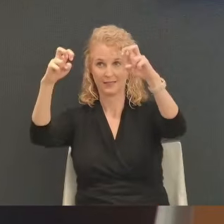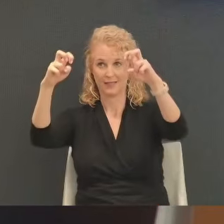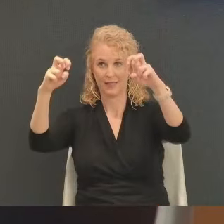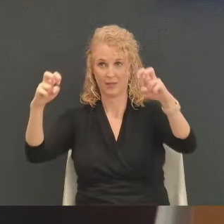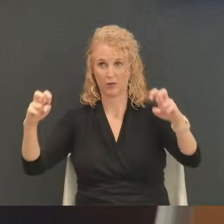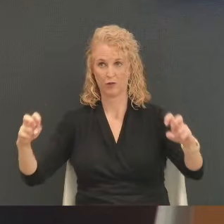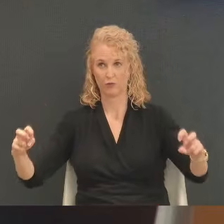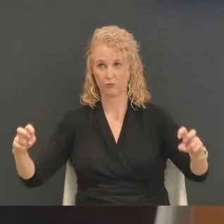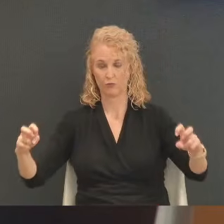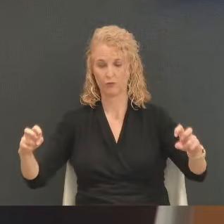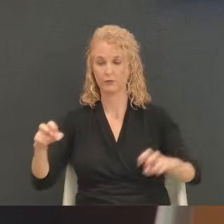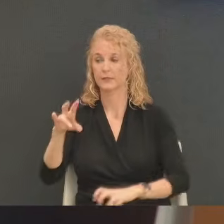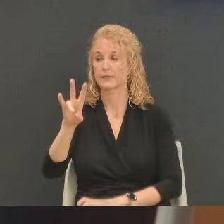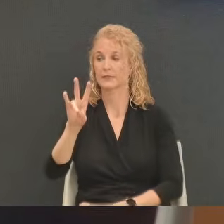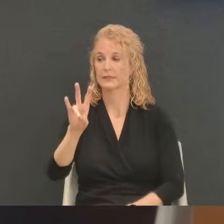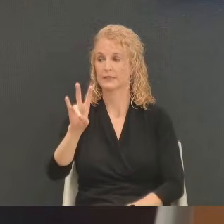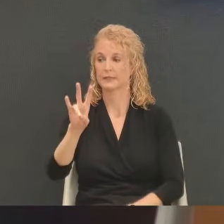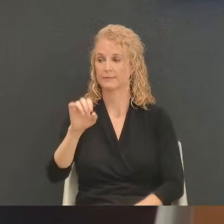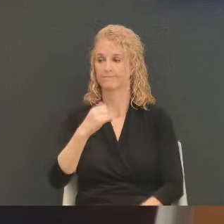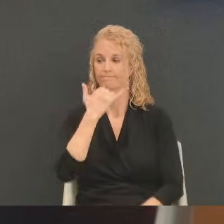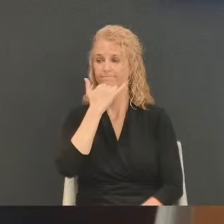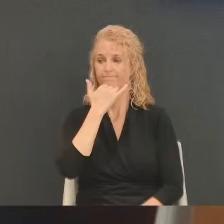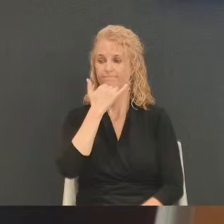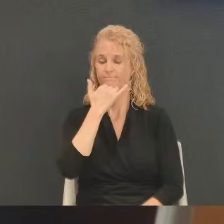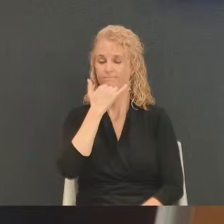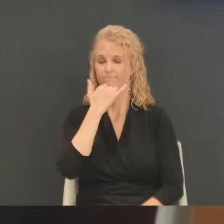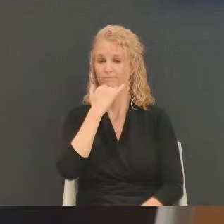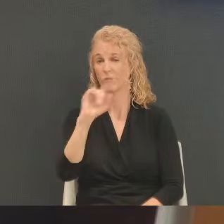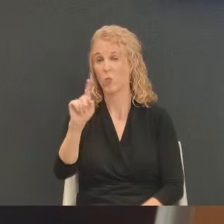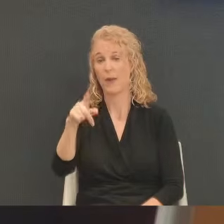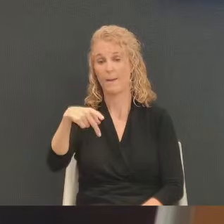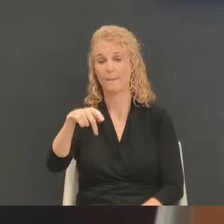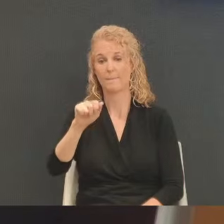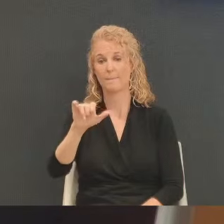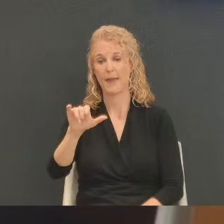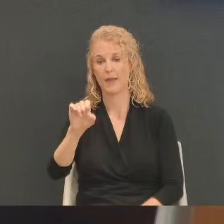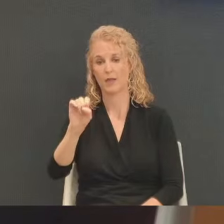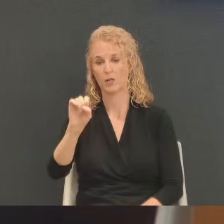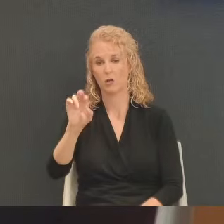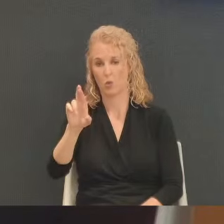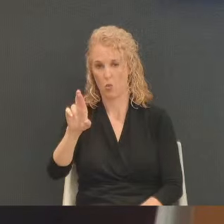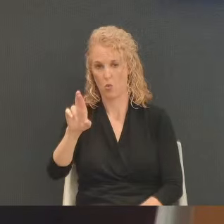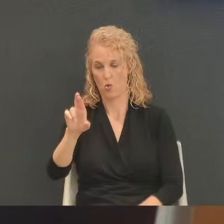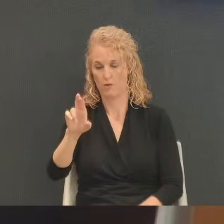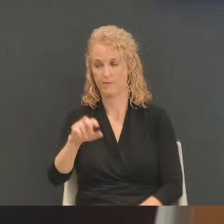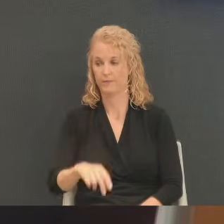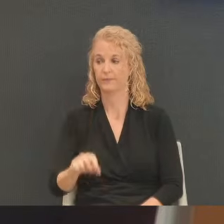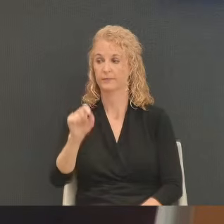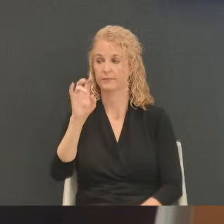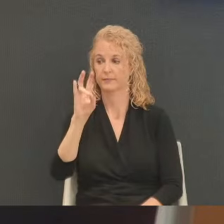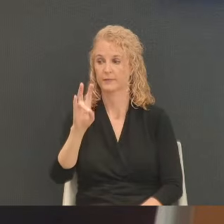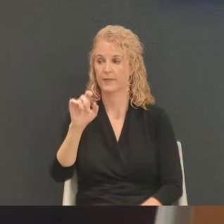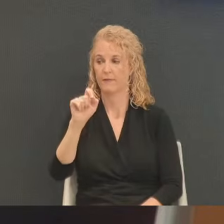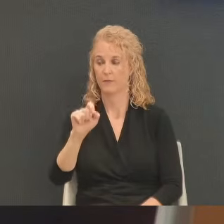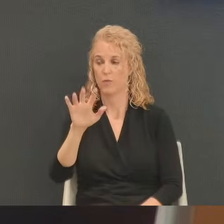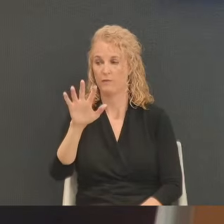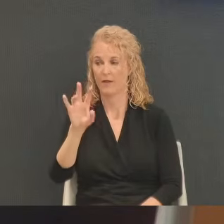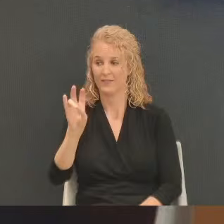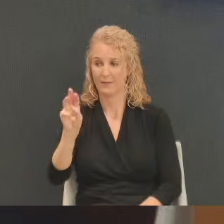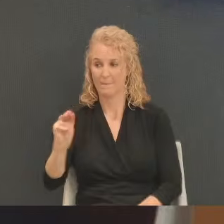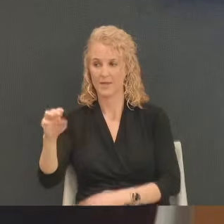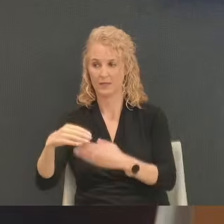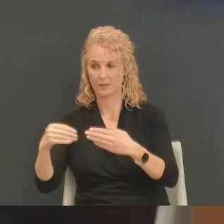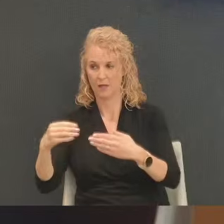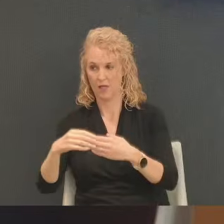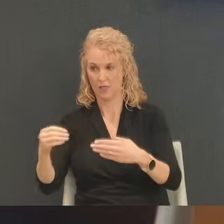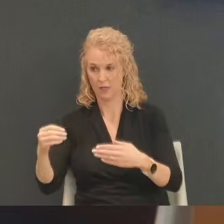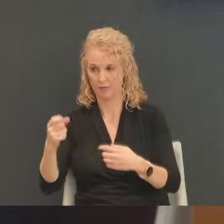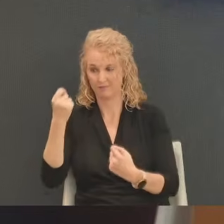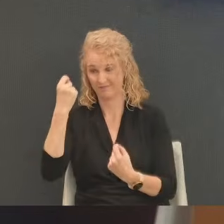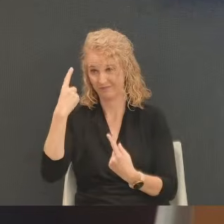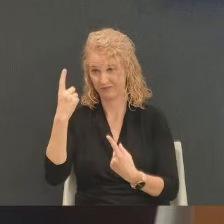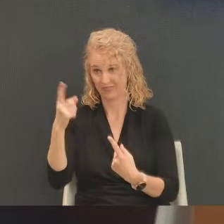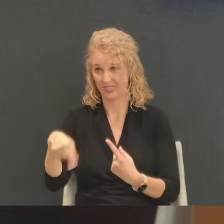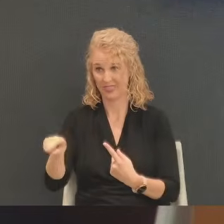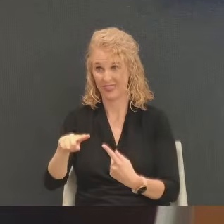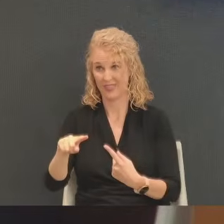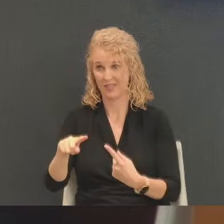at 7 point at pay I'm sorry at Paycor stadium. the total is $7.57 million. Commissioners this item